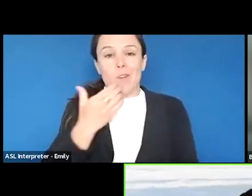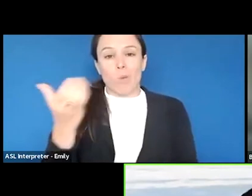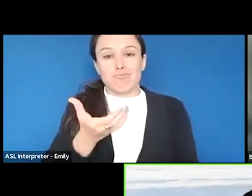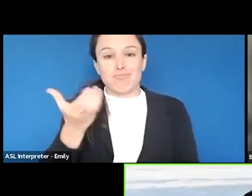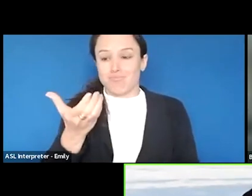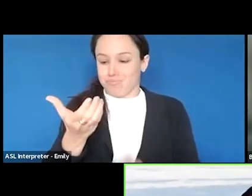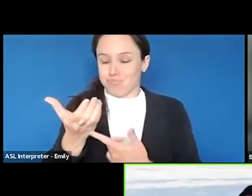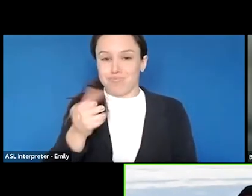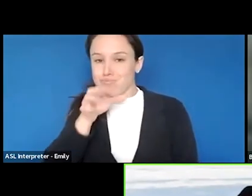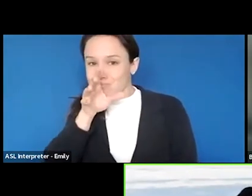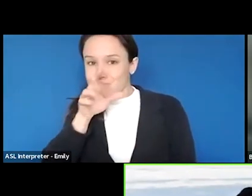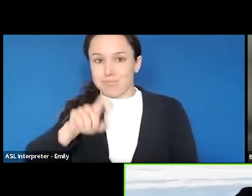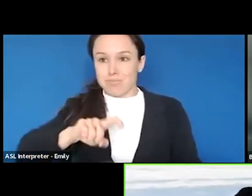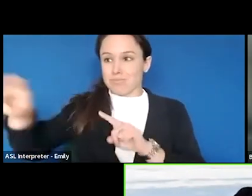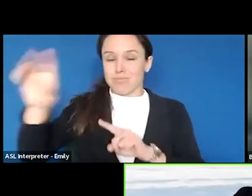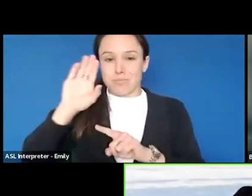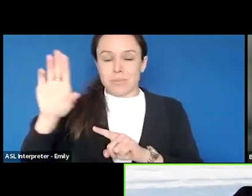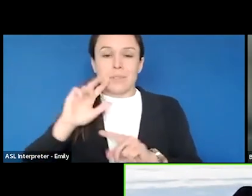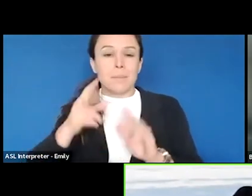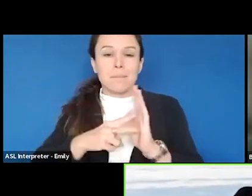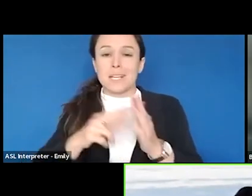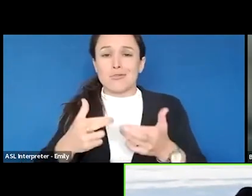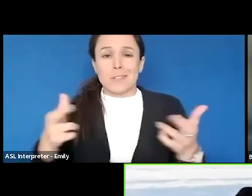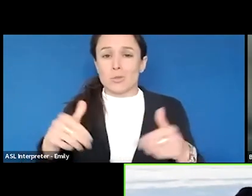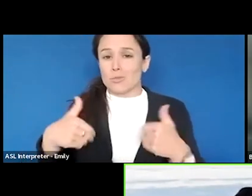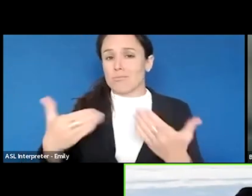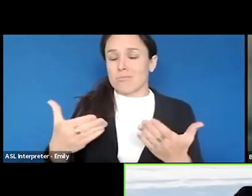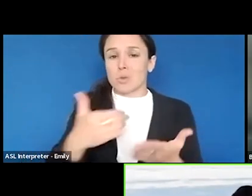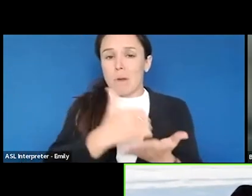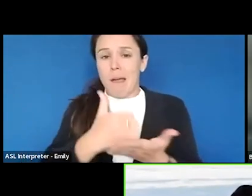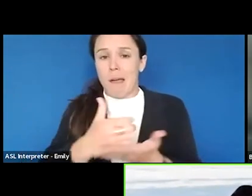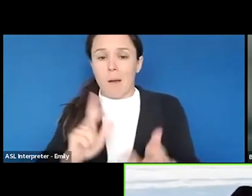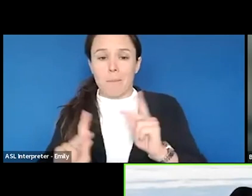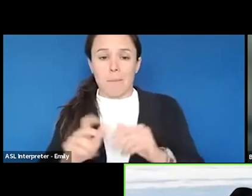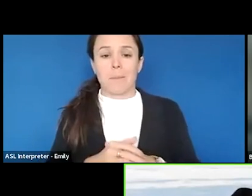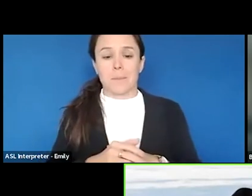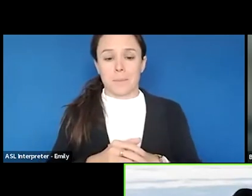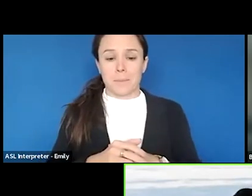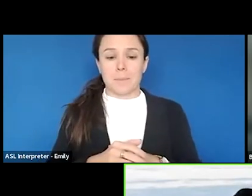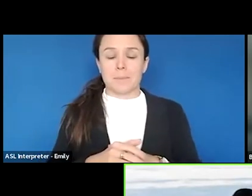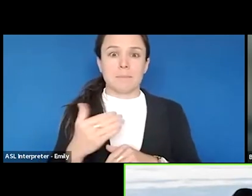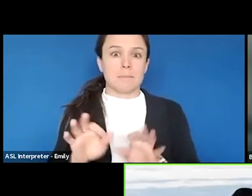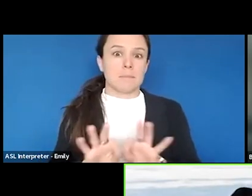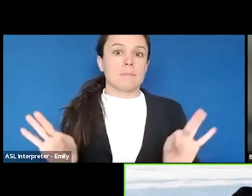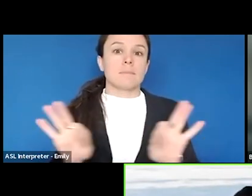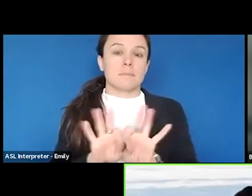into helping these people and I think that they -- it is really really important and voice has this